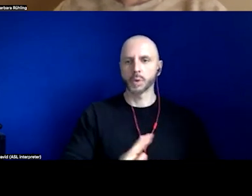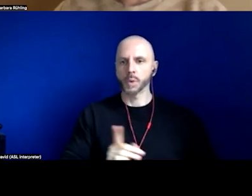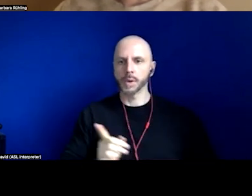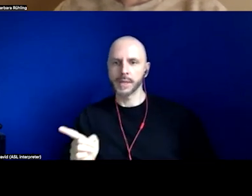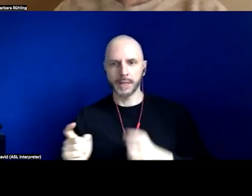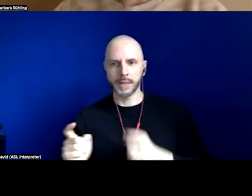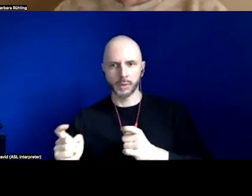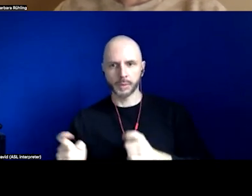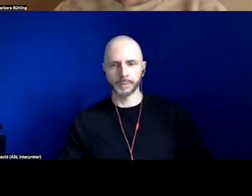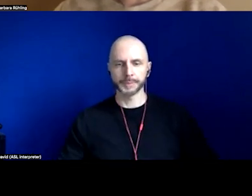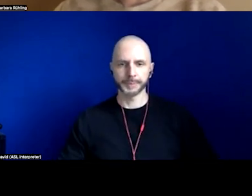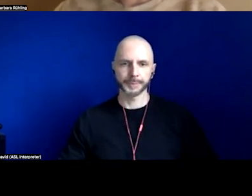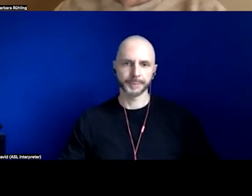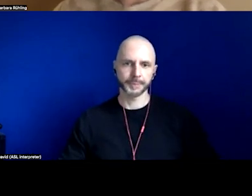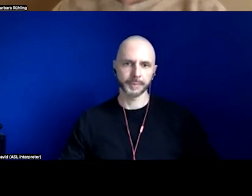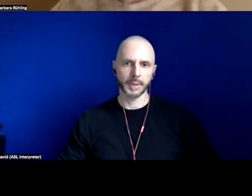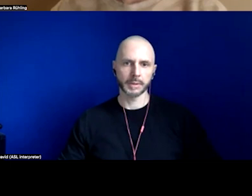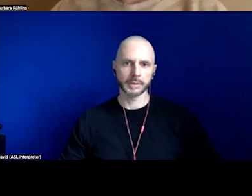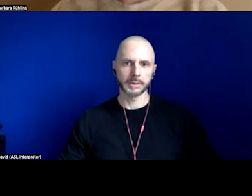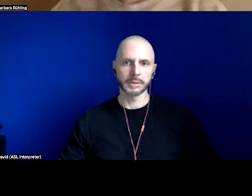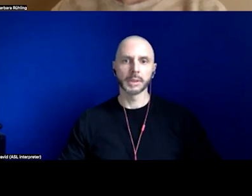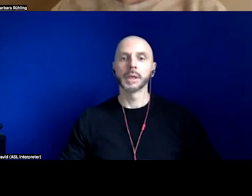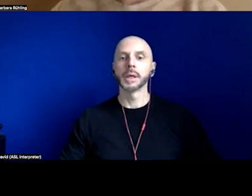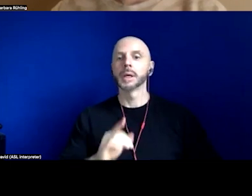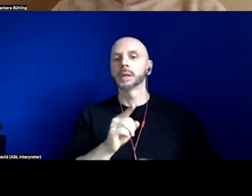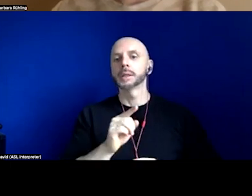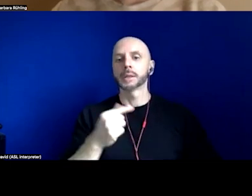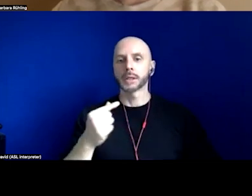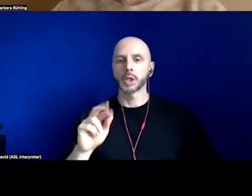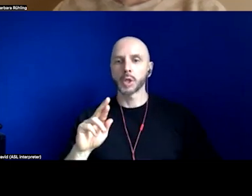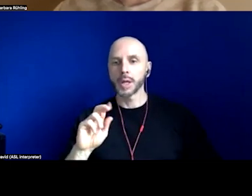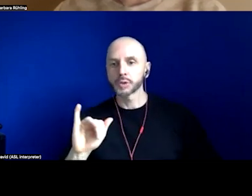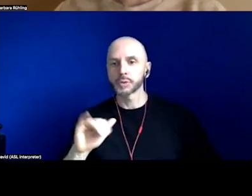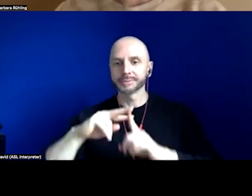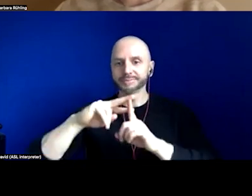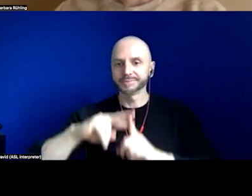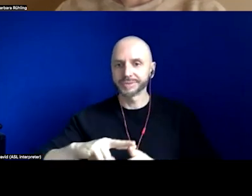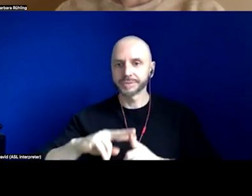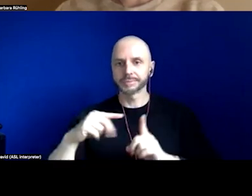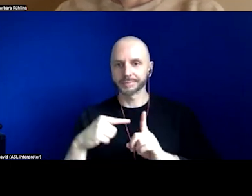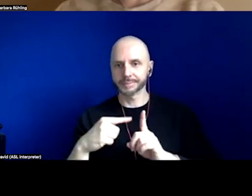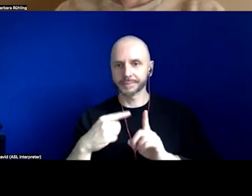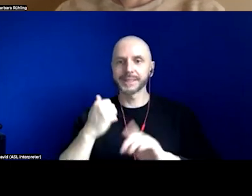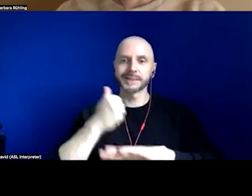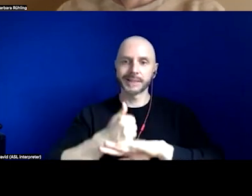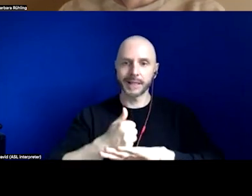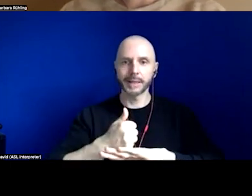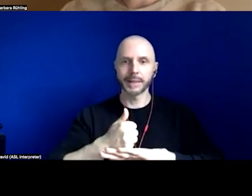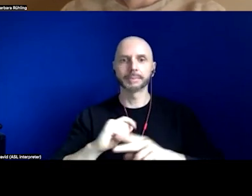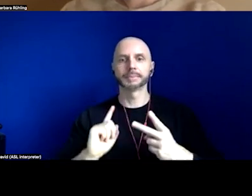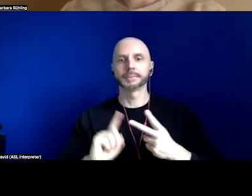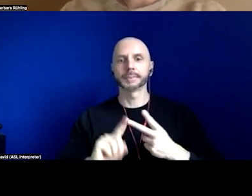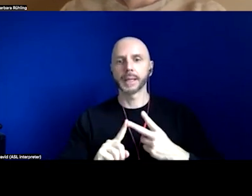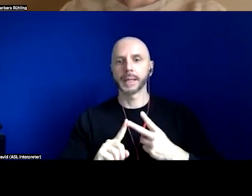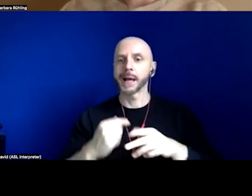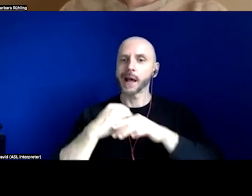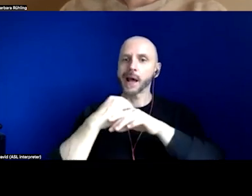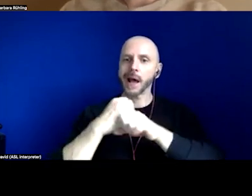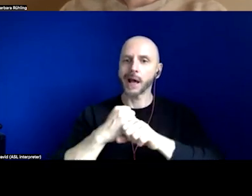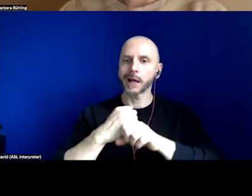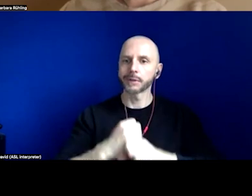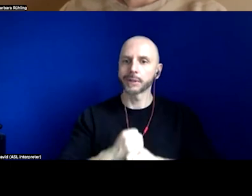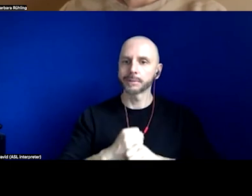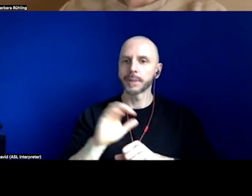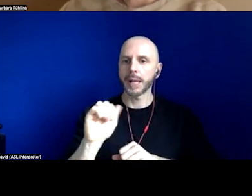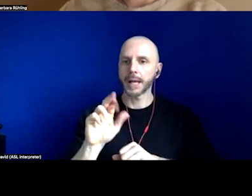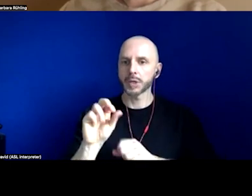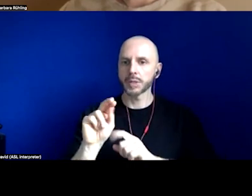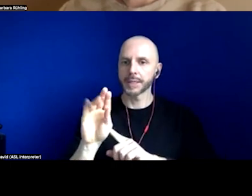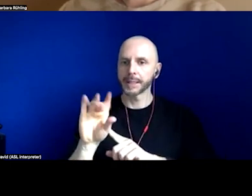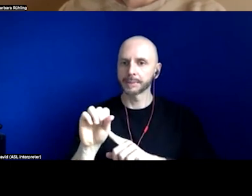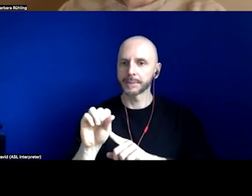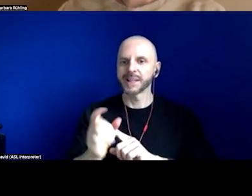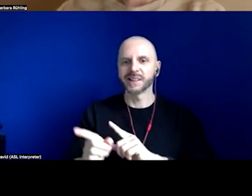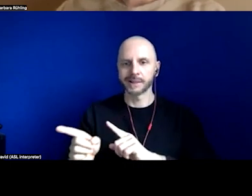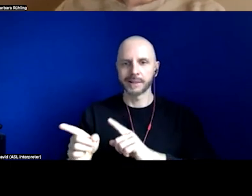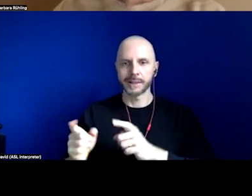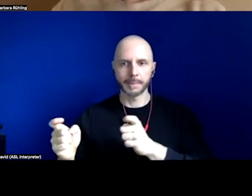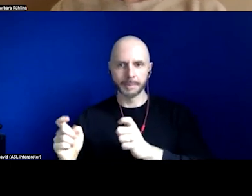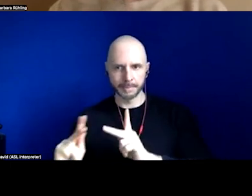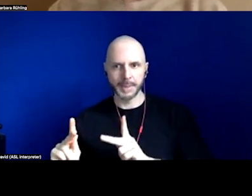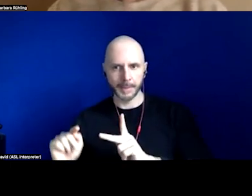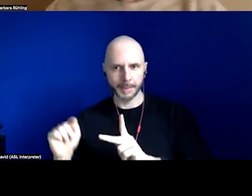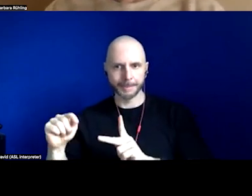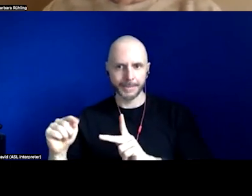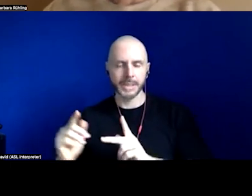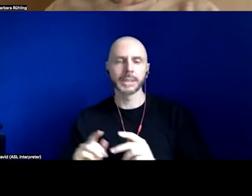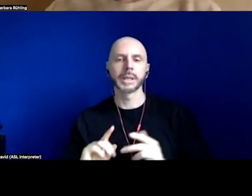the written material by the experts, creating lists of acronyms, proposing headings. So,